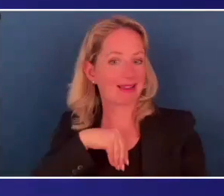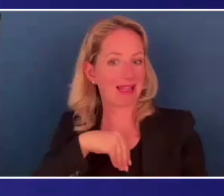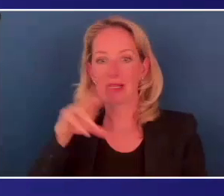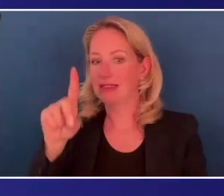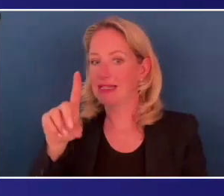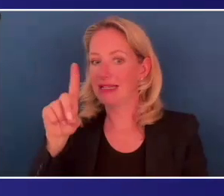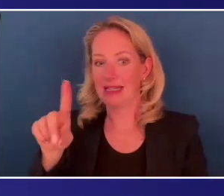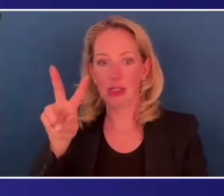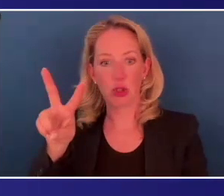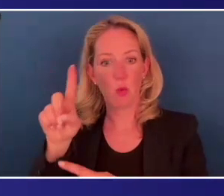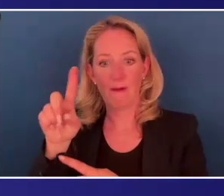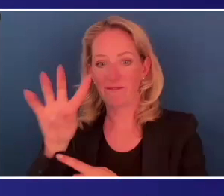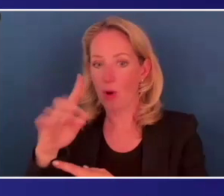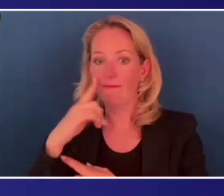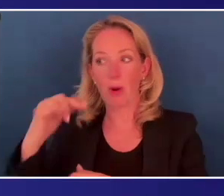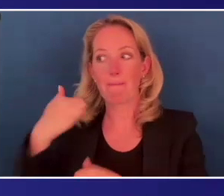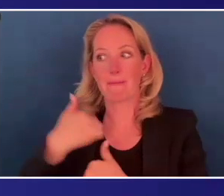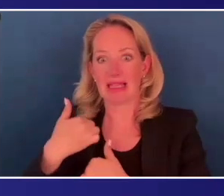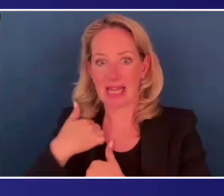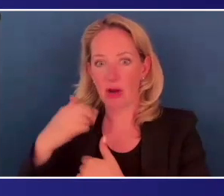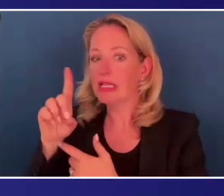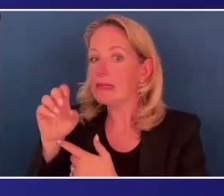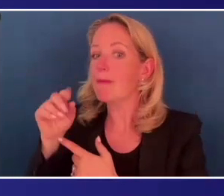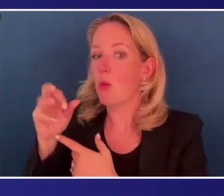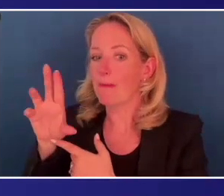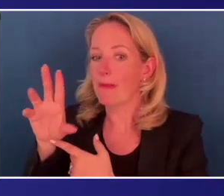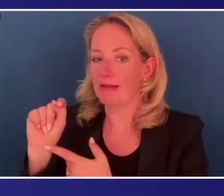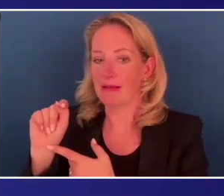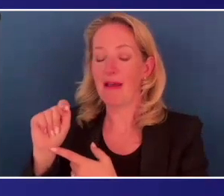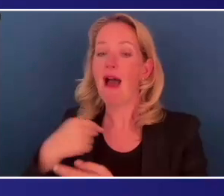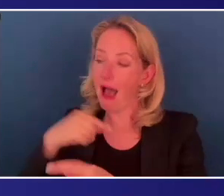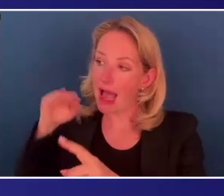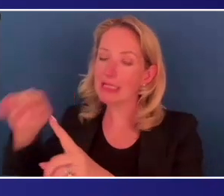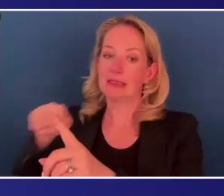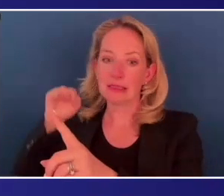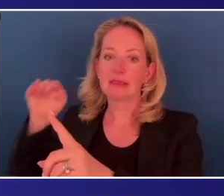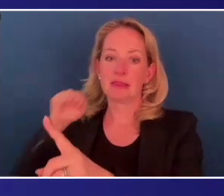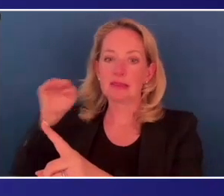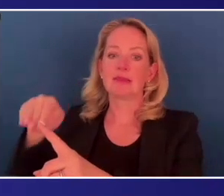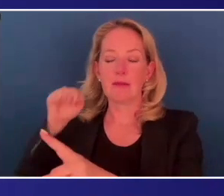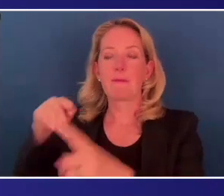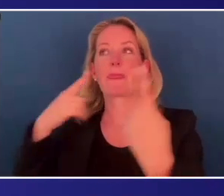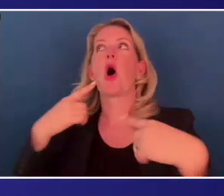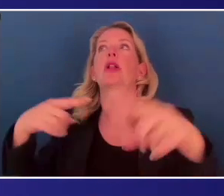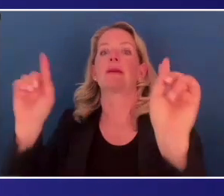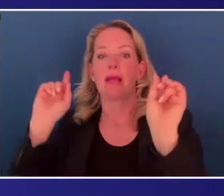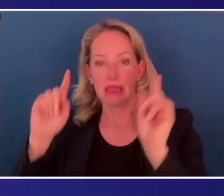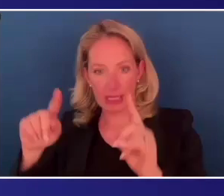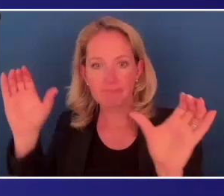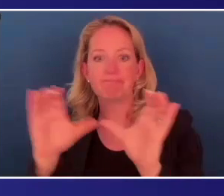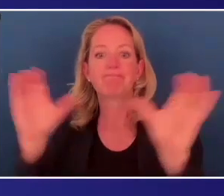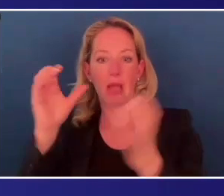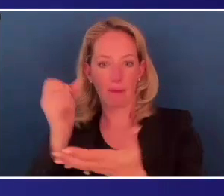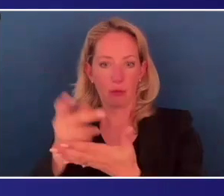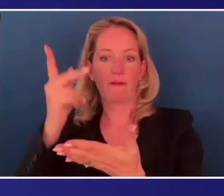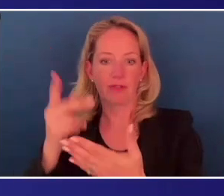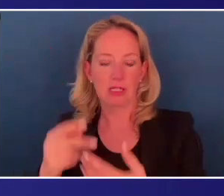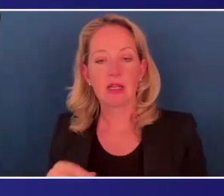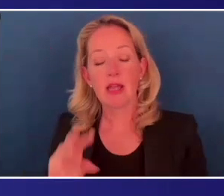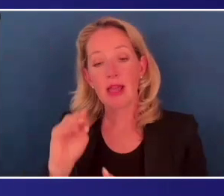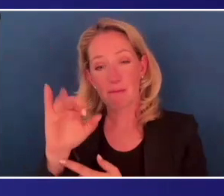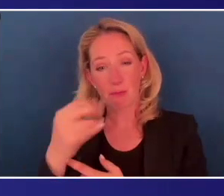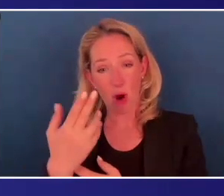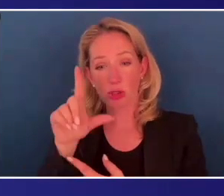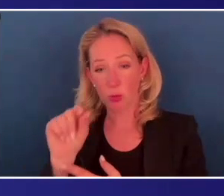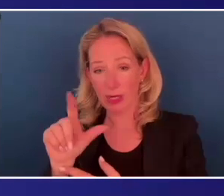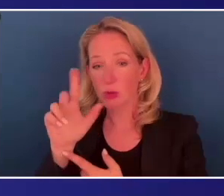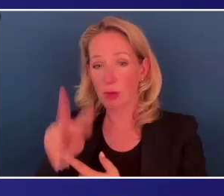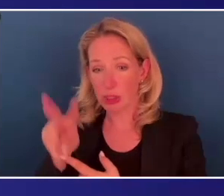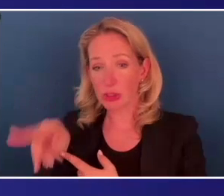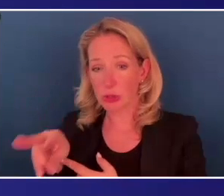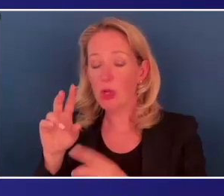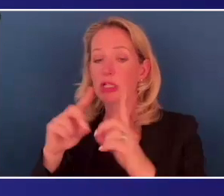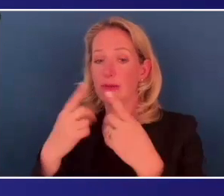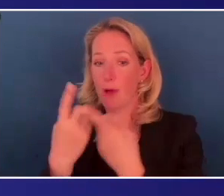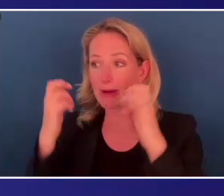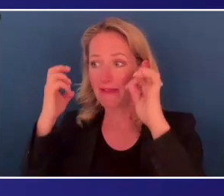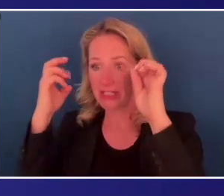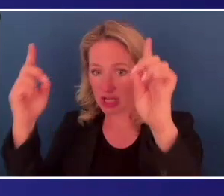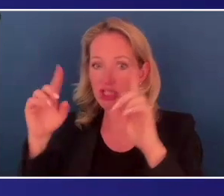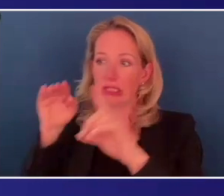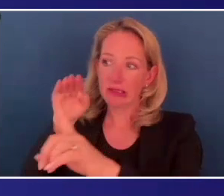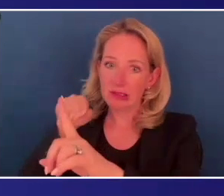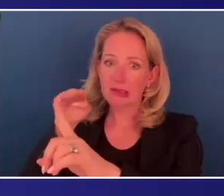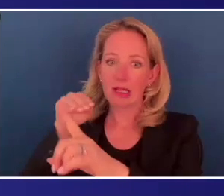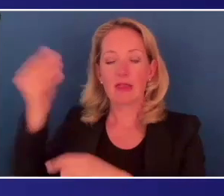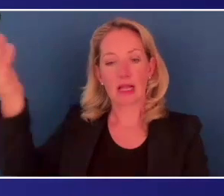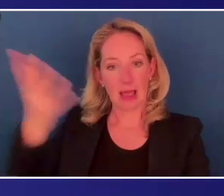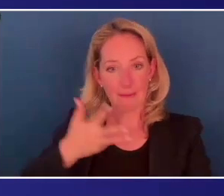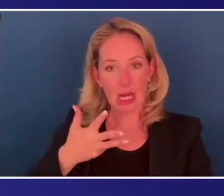I was very persistent and ultimately was able to get my employment certification approved. In March of 22 after many check-ins that helped from the Department of Education ombudsman, I was notified I was receiving forgiveness.